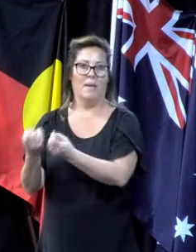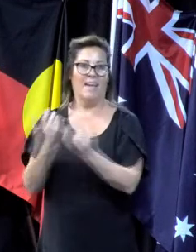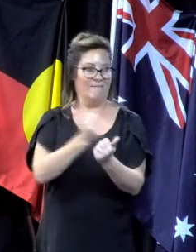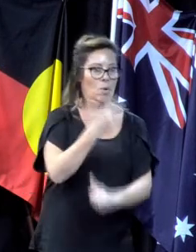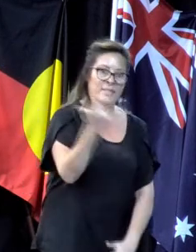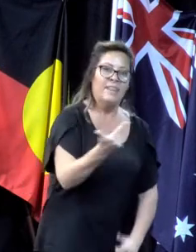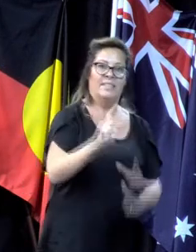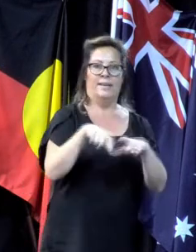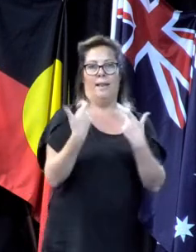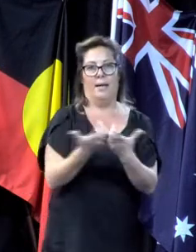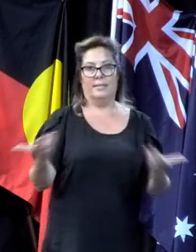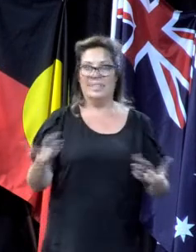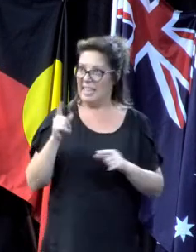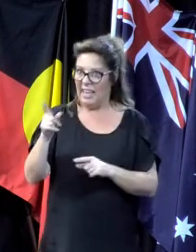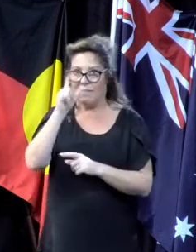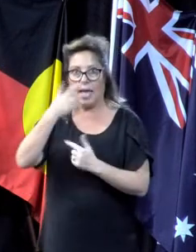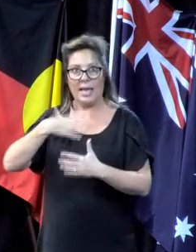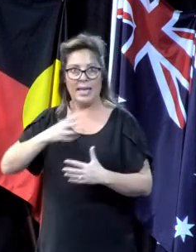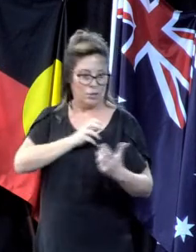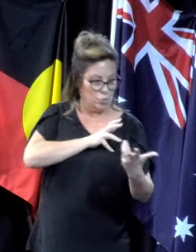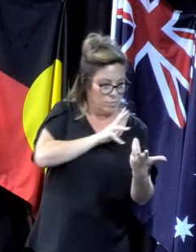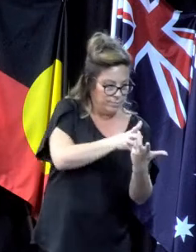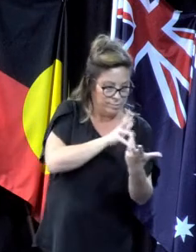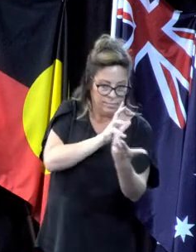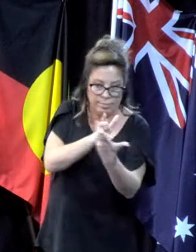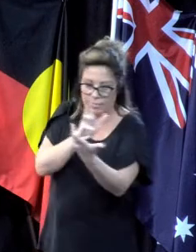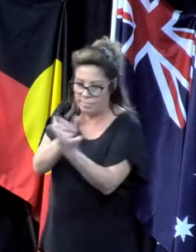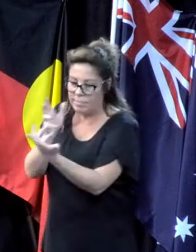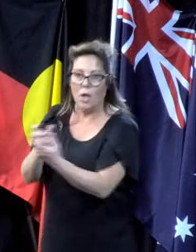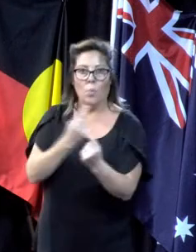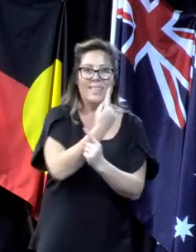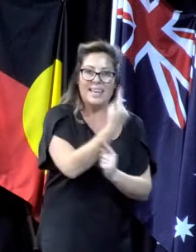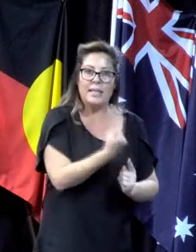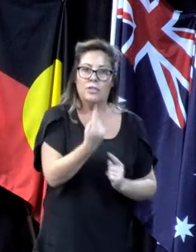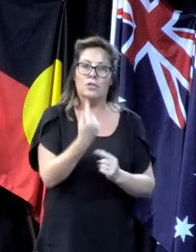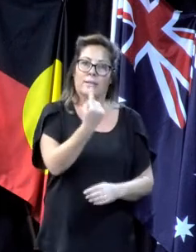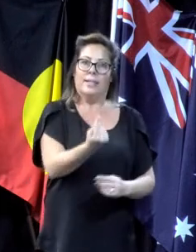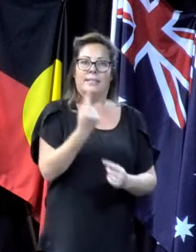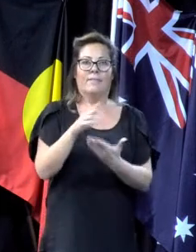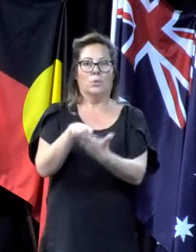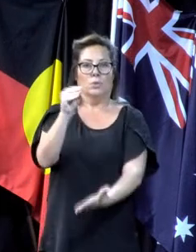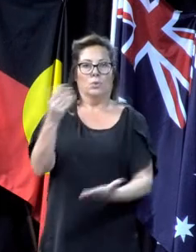justice and provide those personalised learning experiences for our students with disability and additional learning needs.